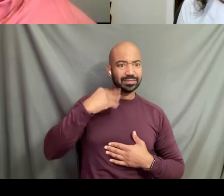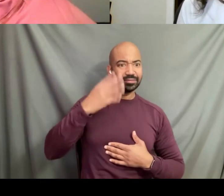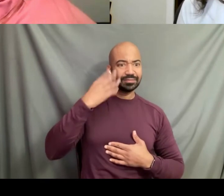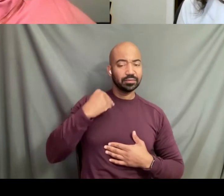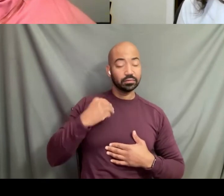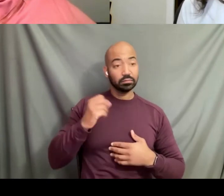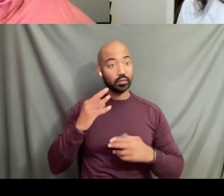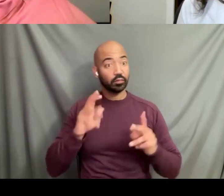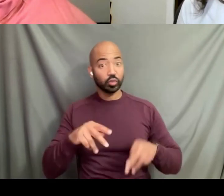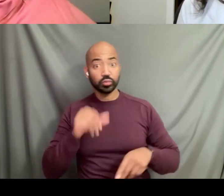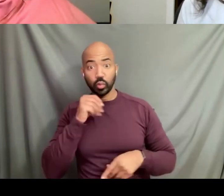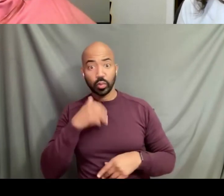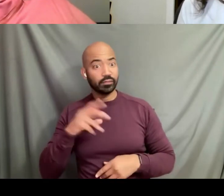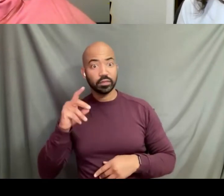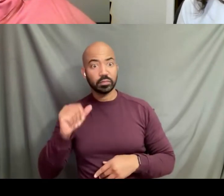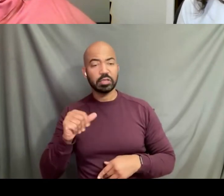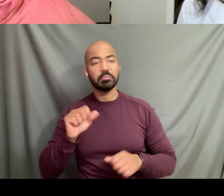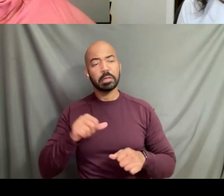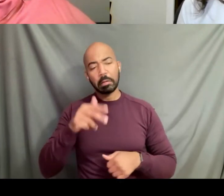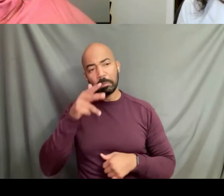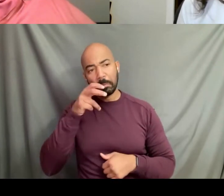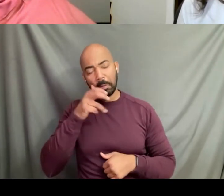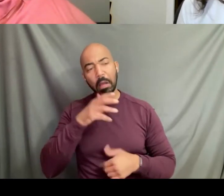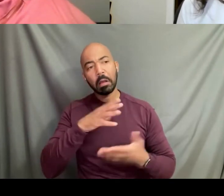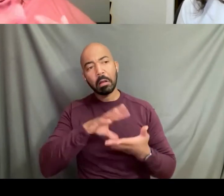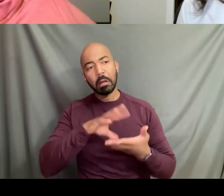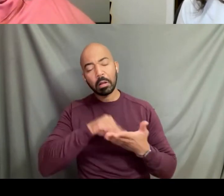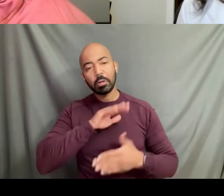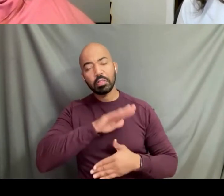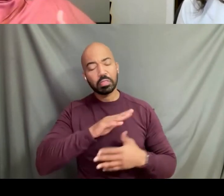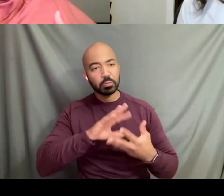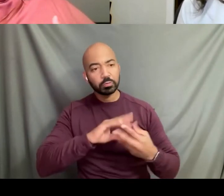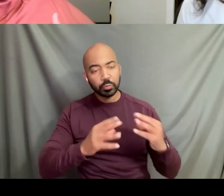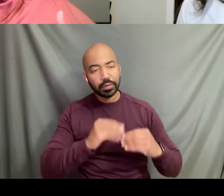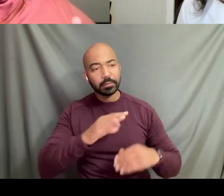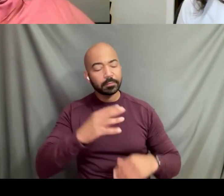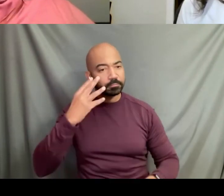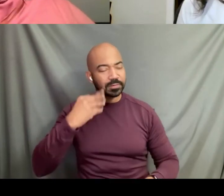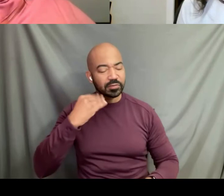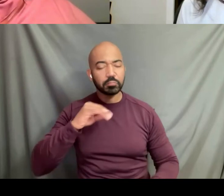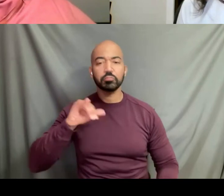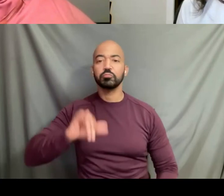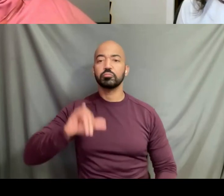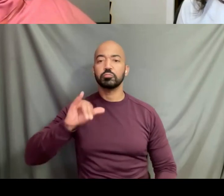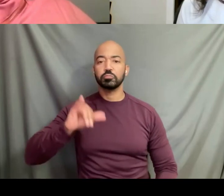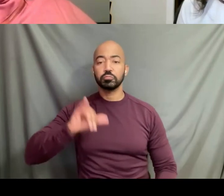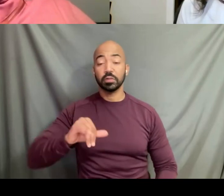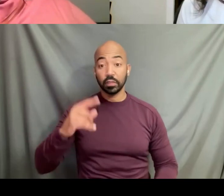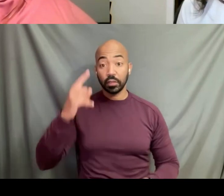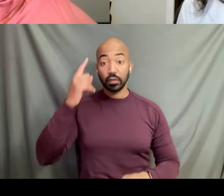One of the things that we noticed too, once students have been in the US for a month or two,